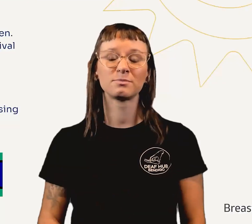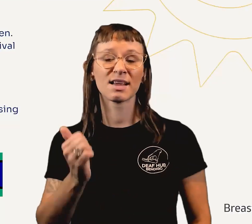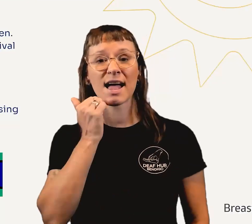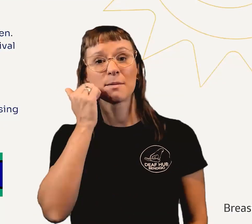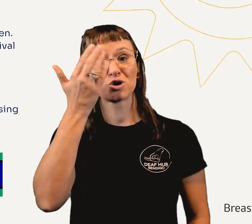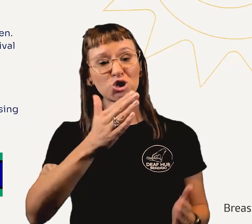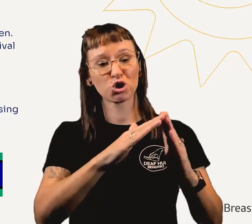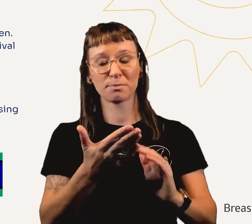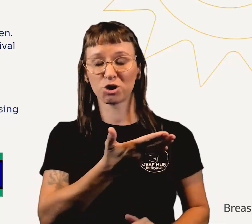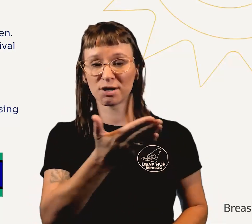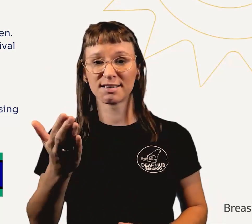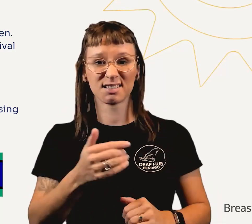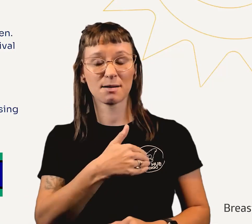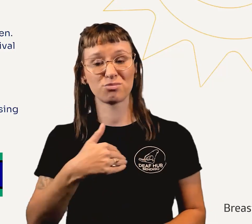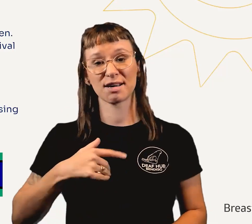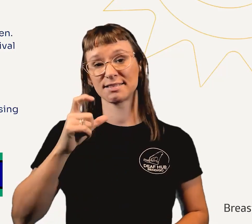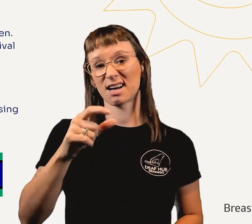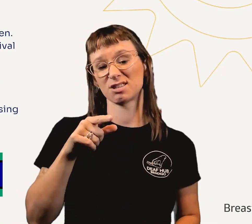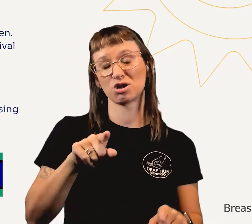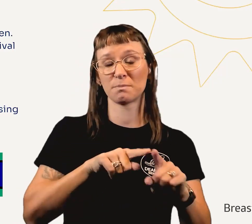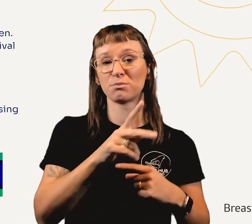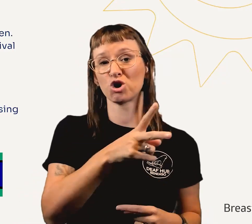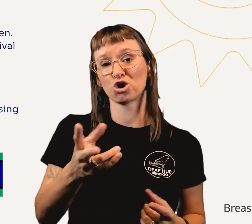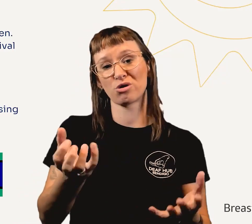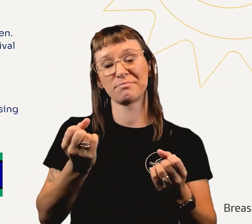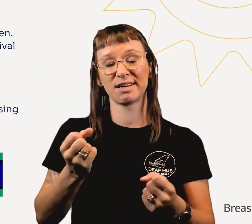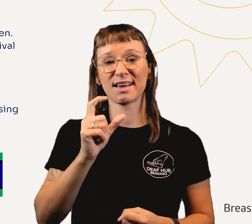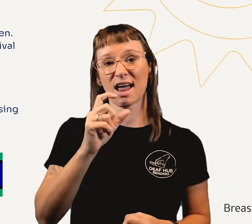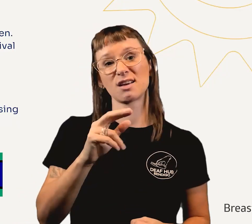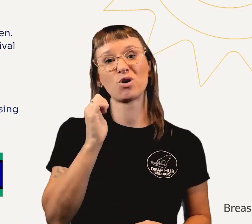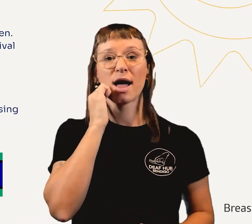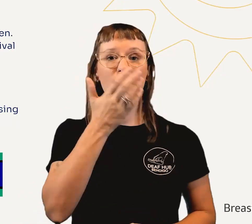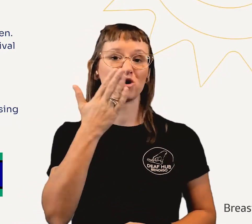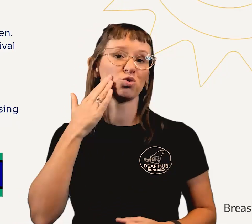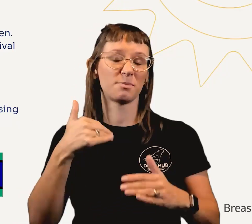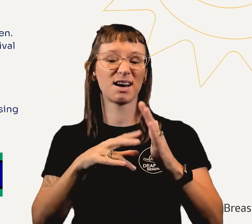With Aboriginal communities, breast cancer is the most common cancer in Victorian Aboriginal women.